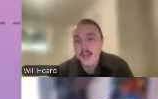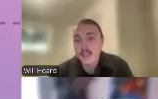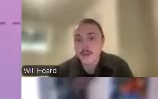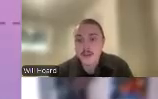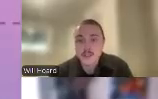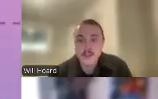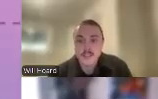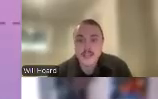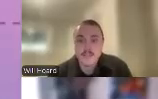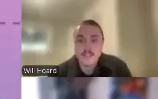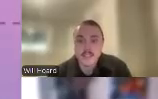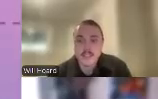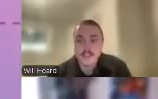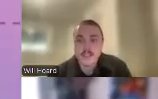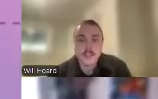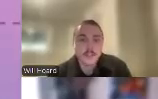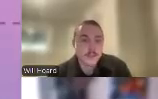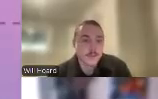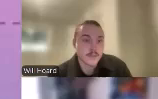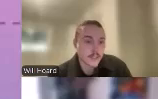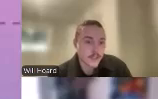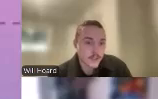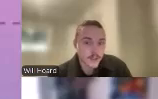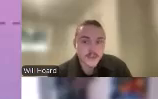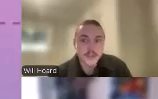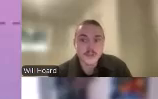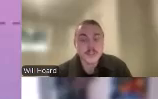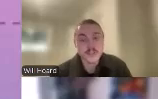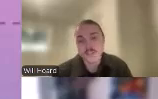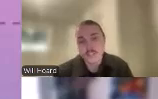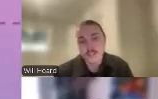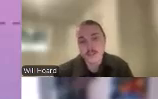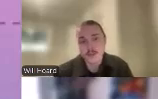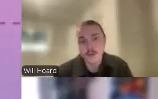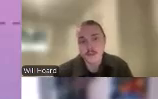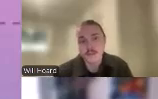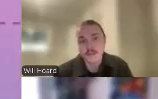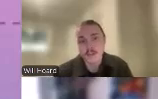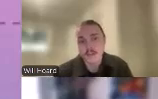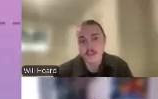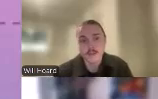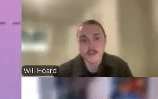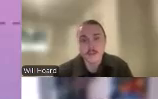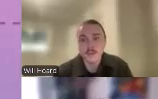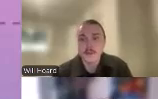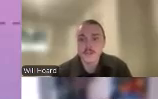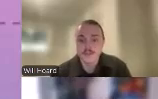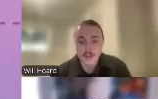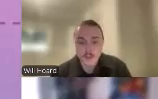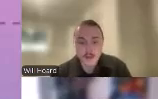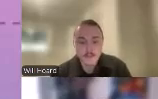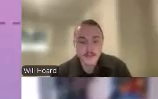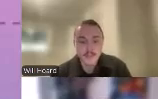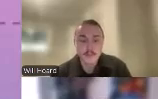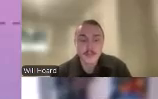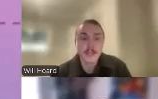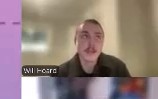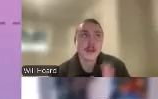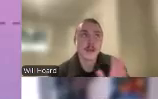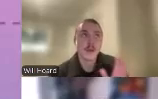And then we also wanted to emphasize longitudinal research goals, so the surveys that we were providing, the pre, post, and follow-up, and explaining